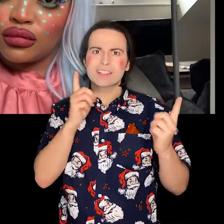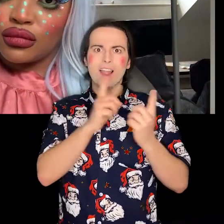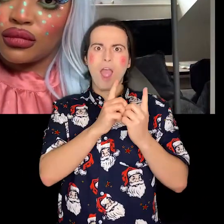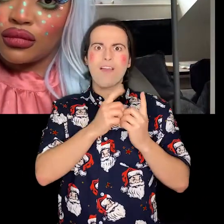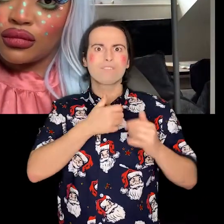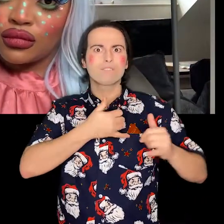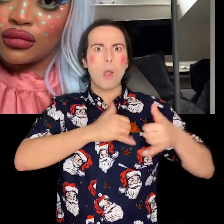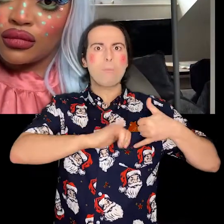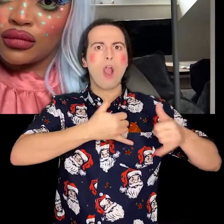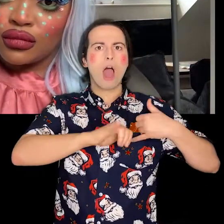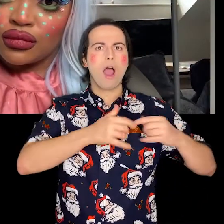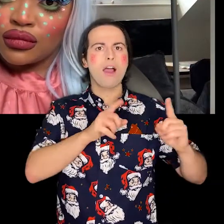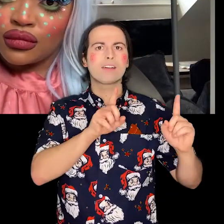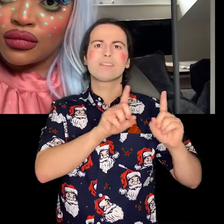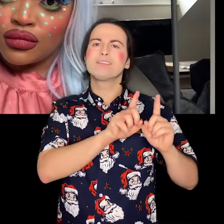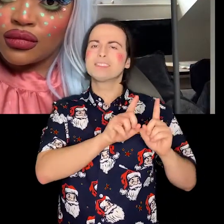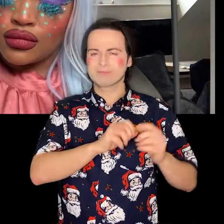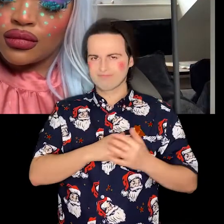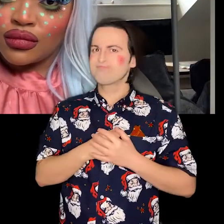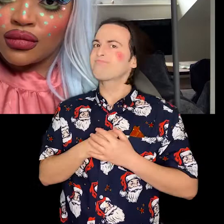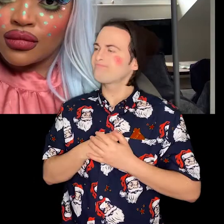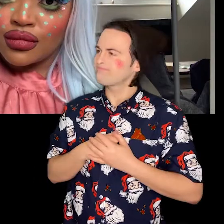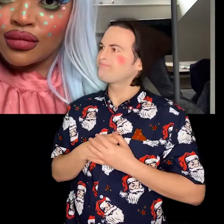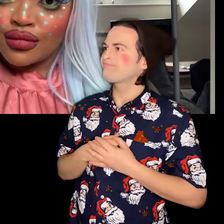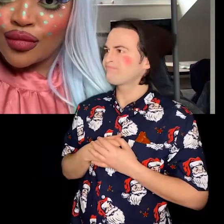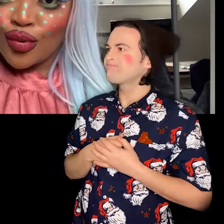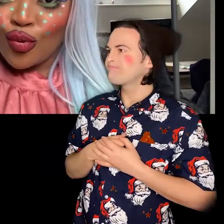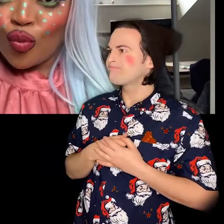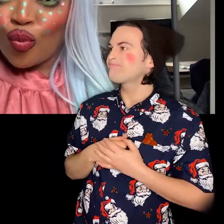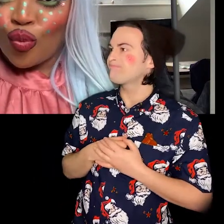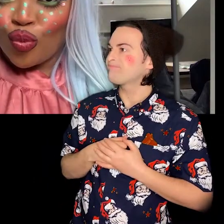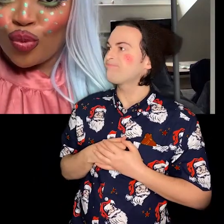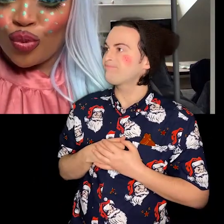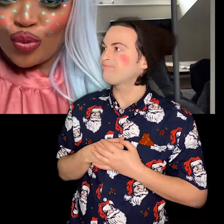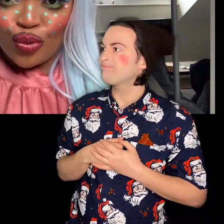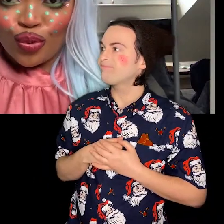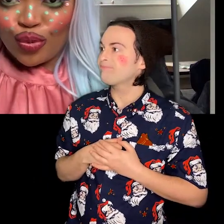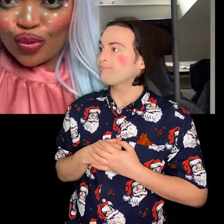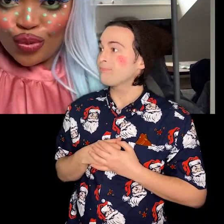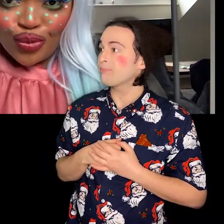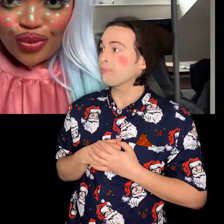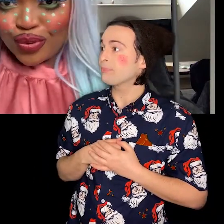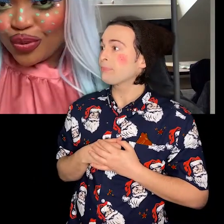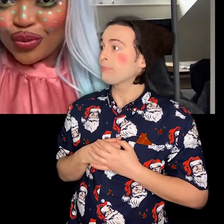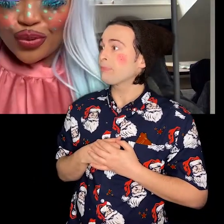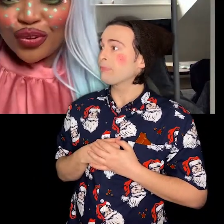I remember when I met Frank McAveney at the luggage carousel of Aberdeen airport.